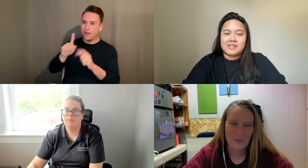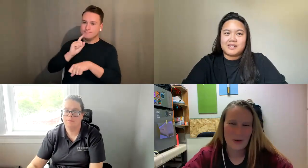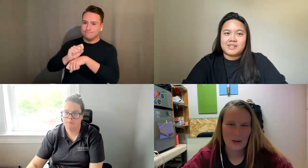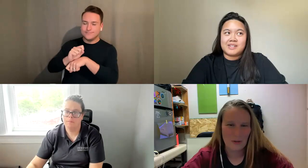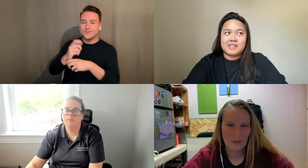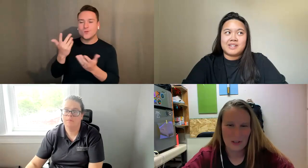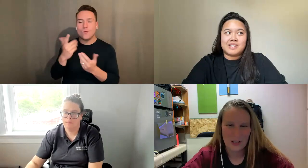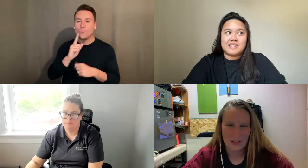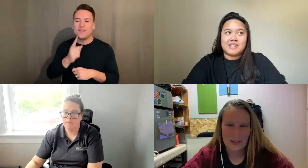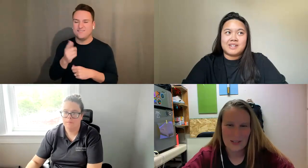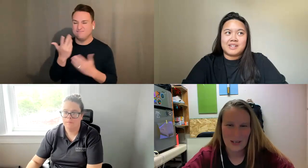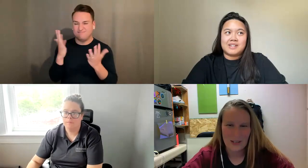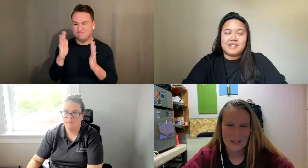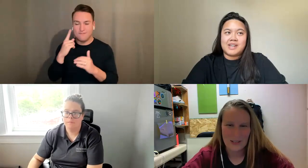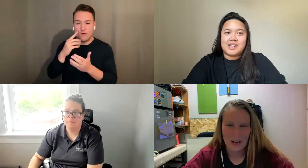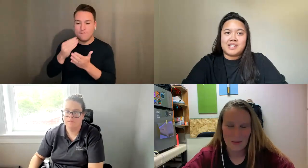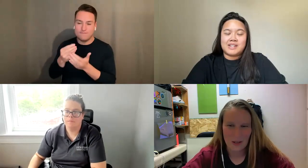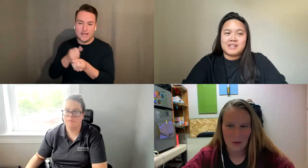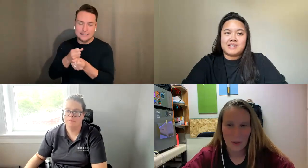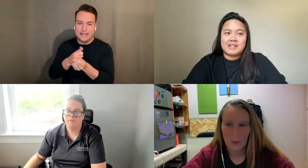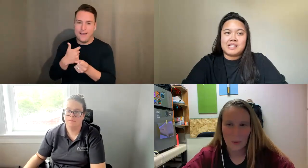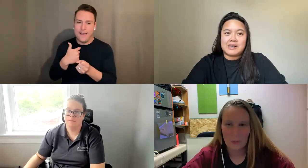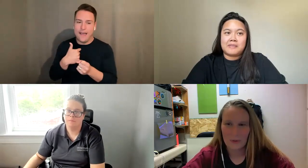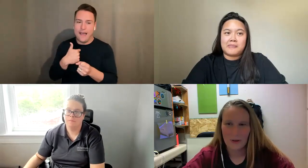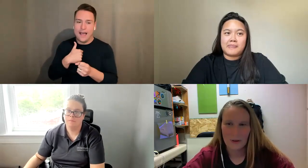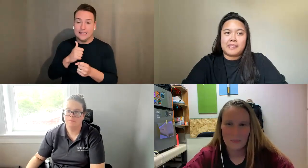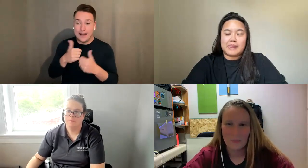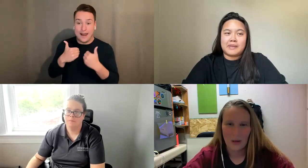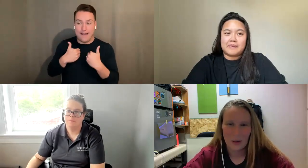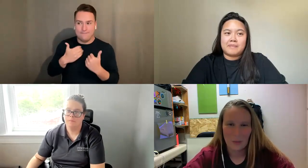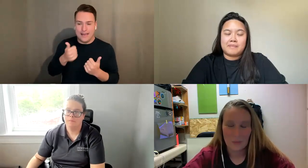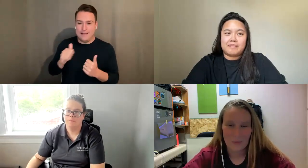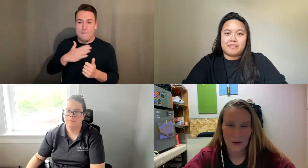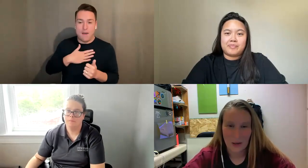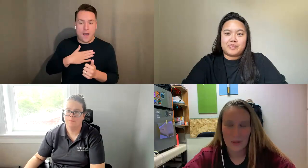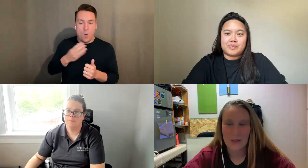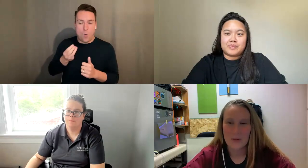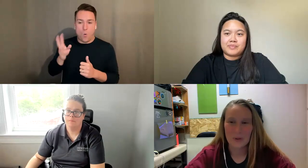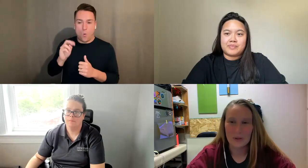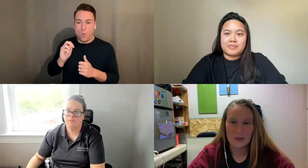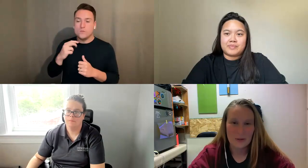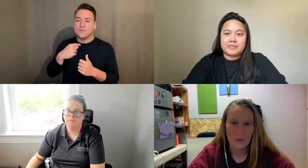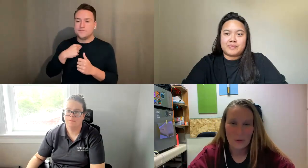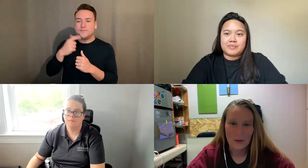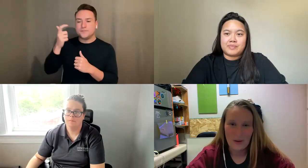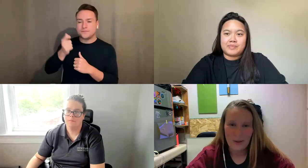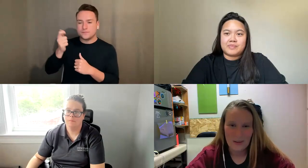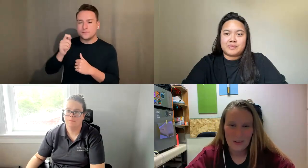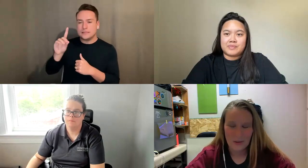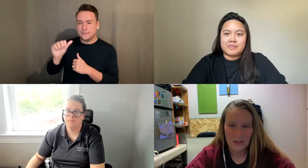That's about it for funding because I didn't have any of my own I am on disability so I